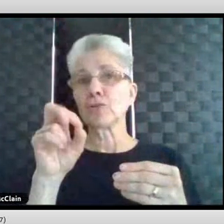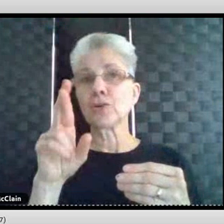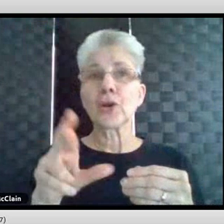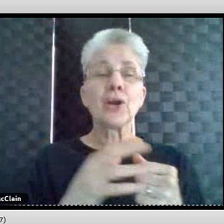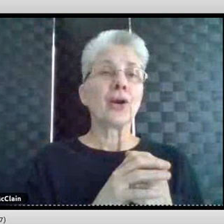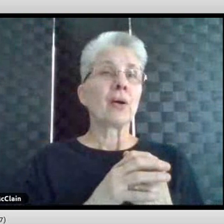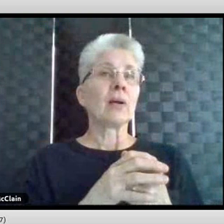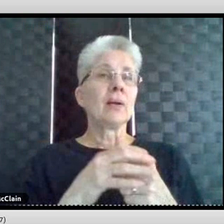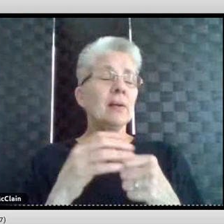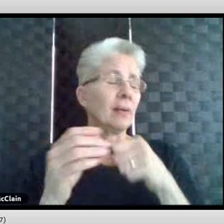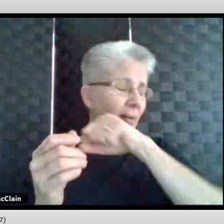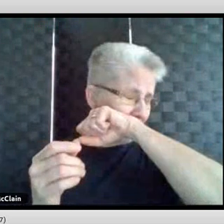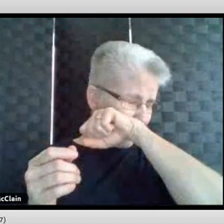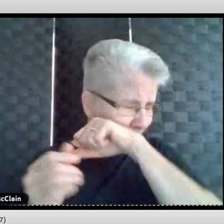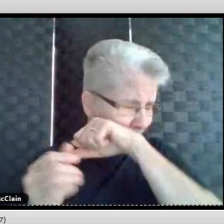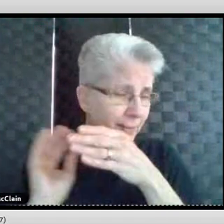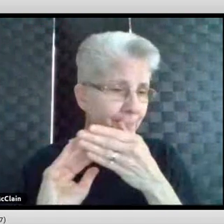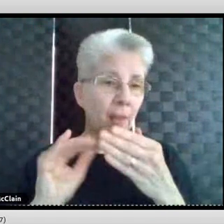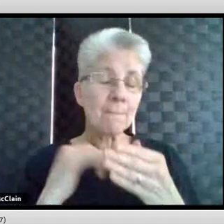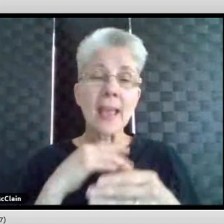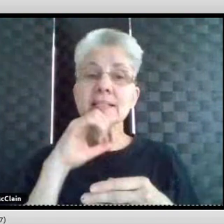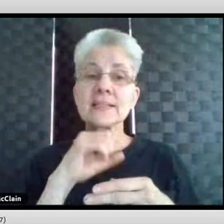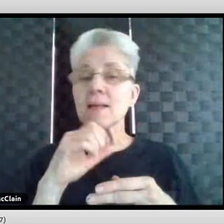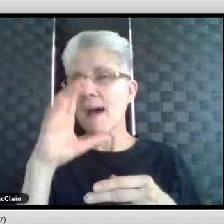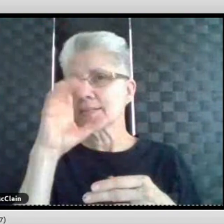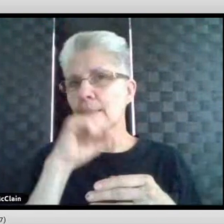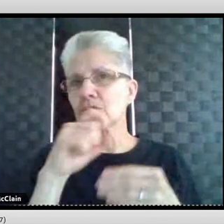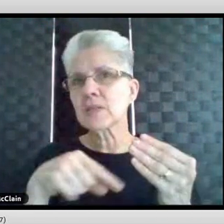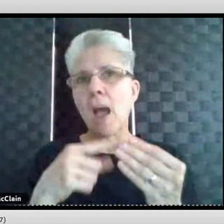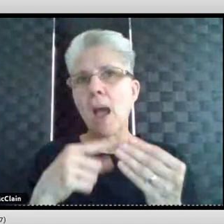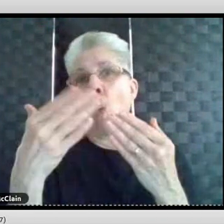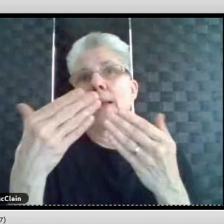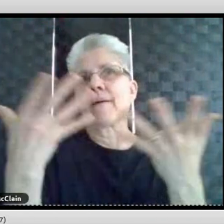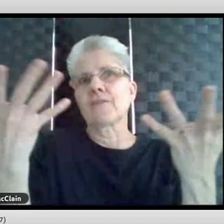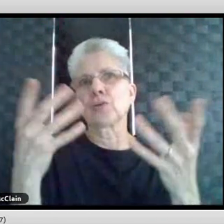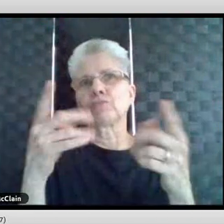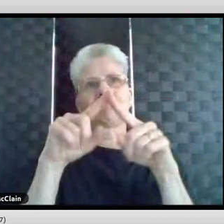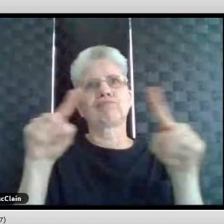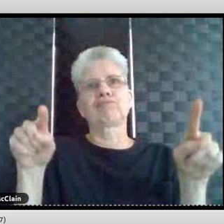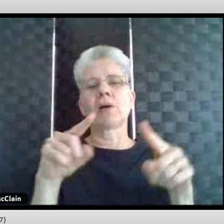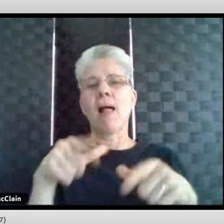we make assumptions about whatever, life stage, even,